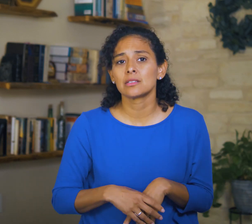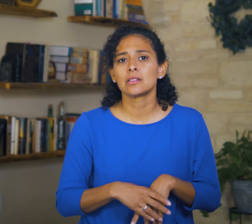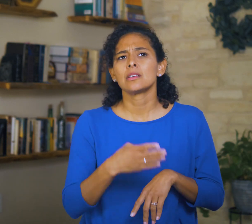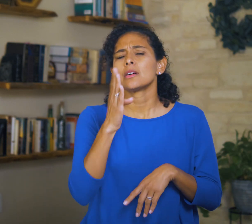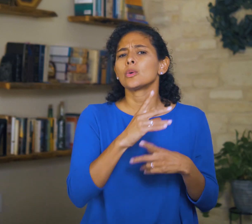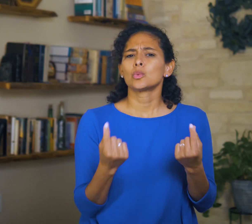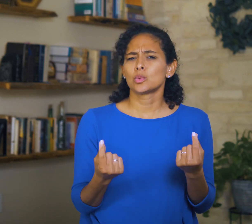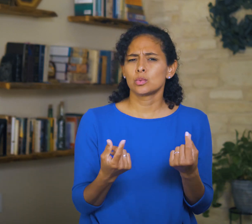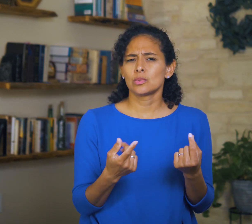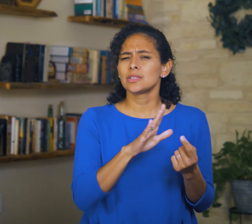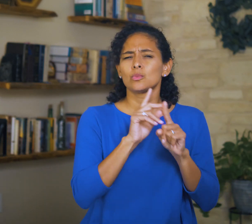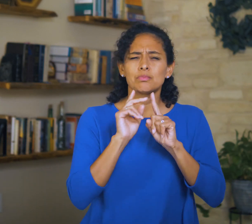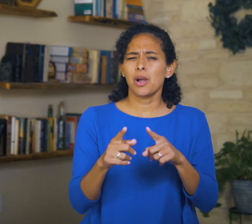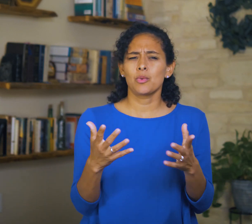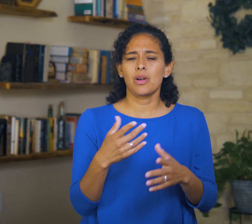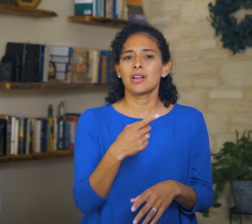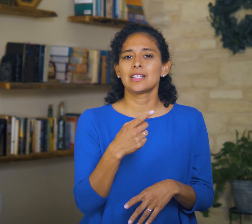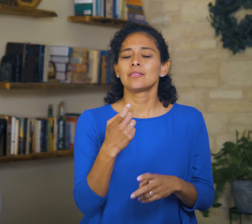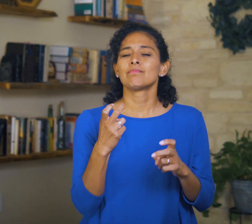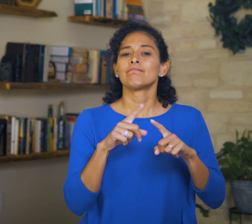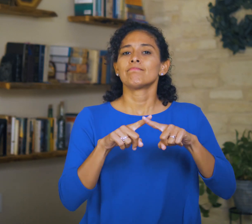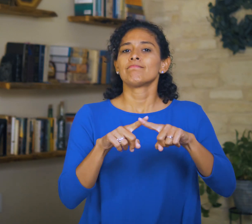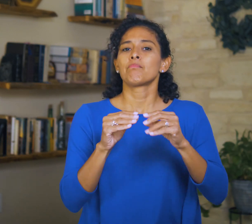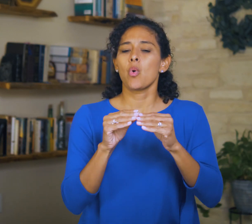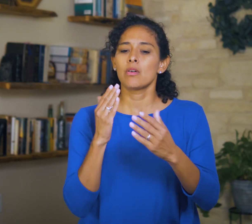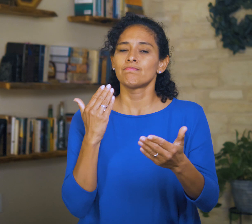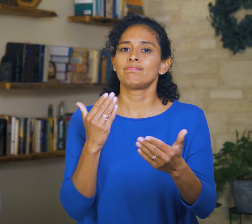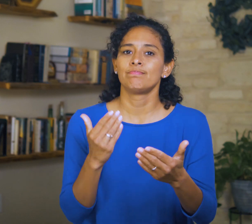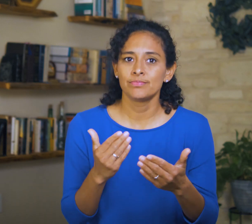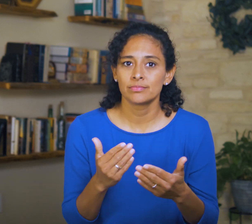And do you know what His response is? He leans in.